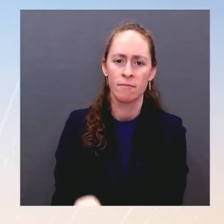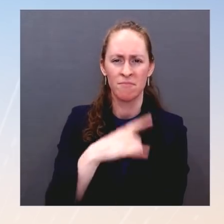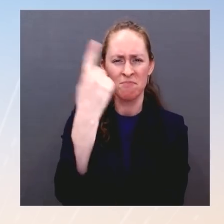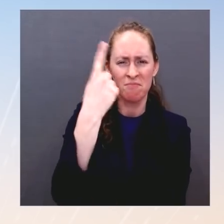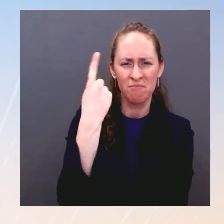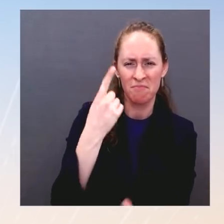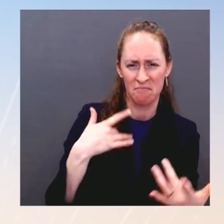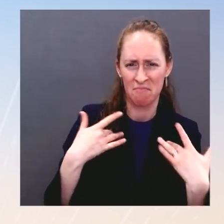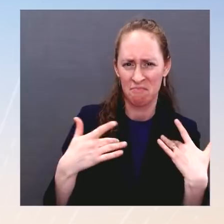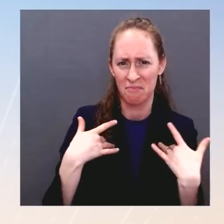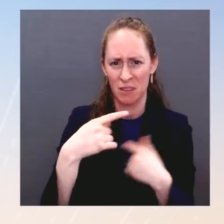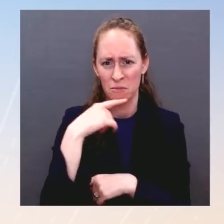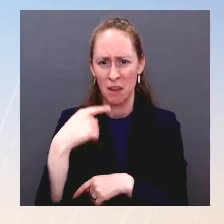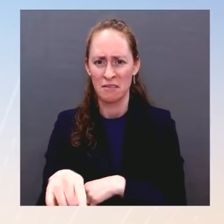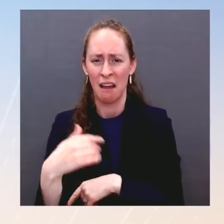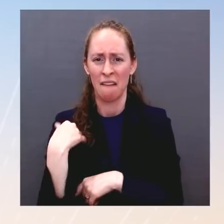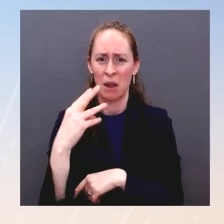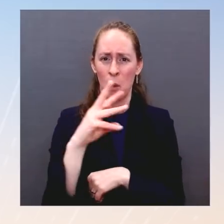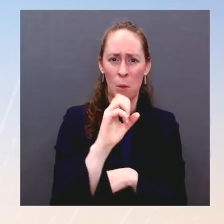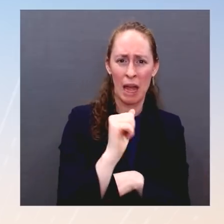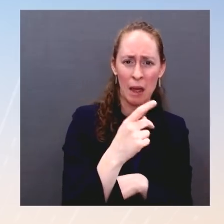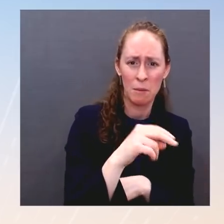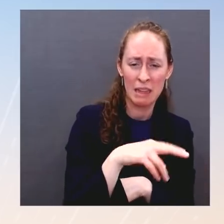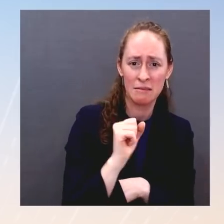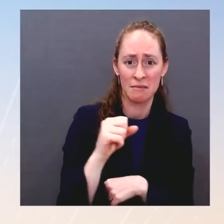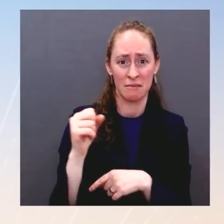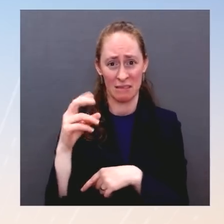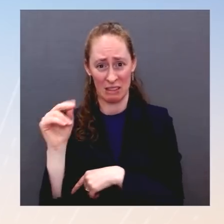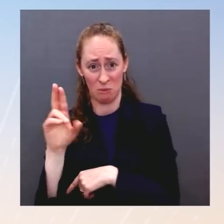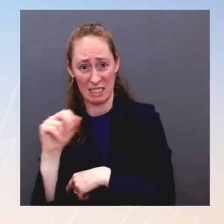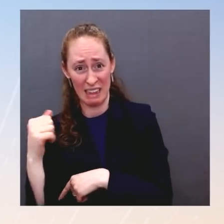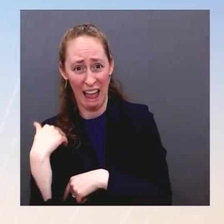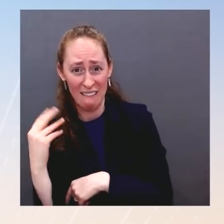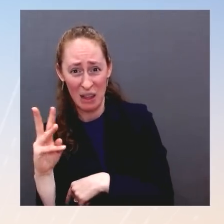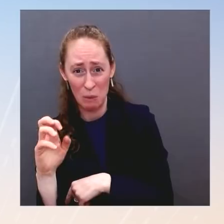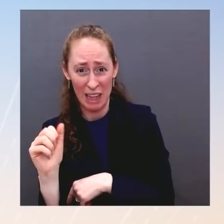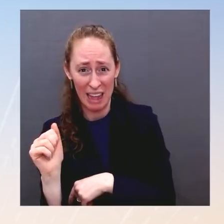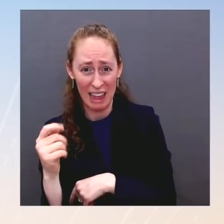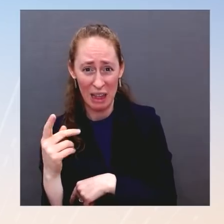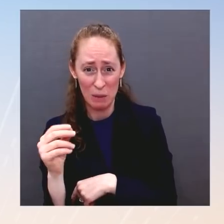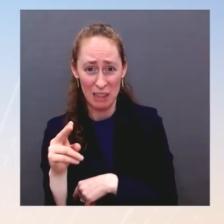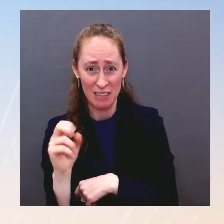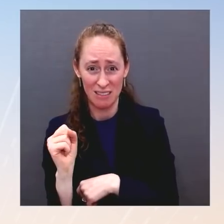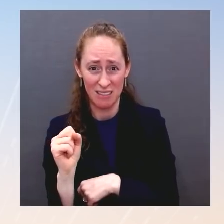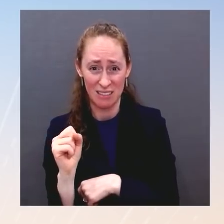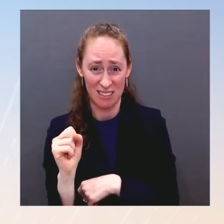The Press: Is it -- is it in the interest of the U.S. for Ukraine to be a member of NATO? Ms. Psaki: It is up to every country